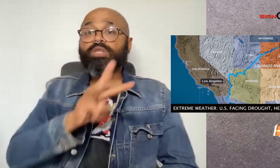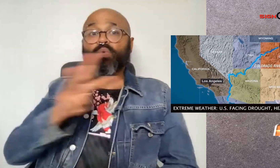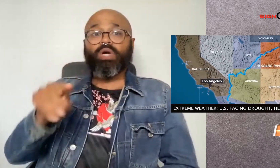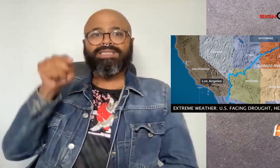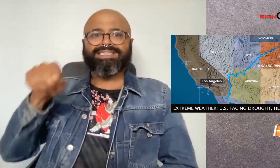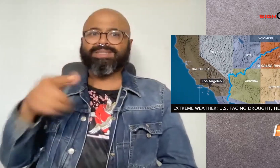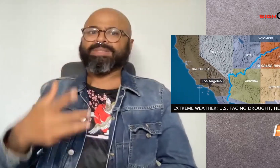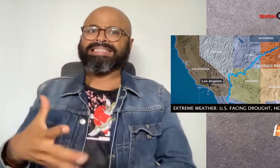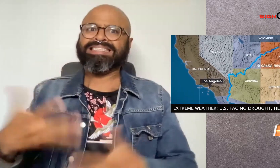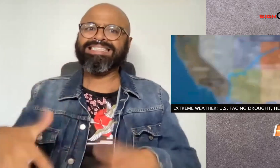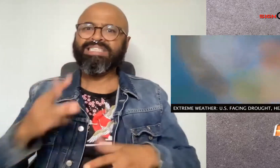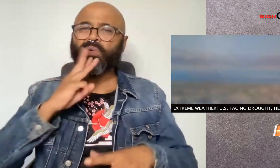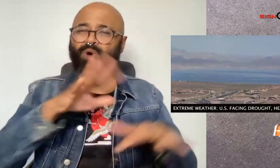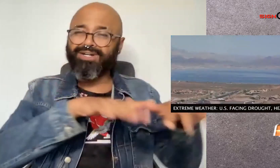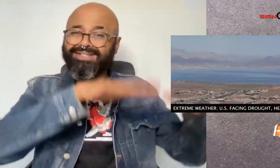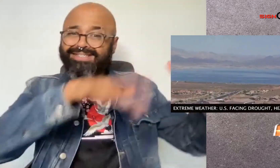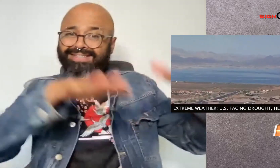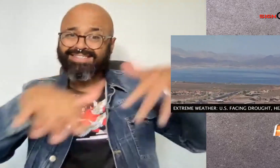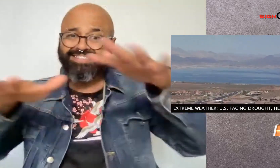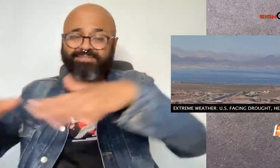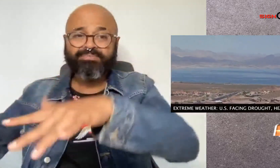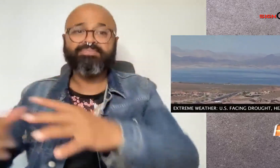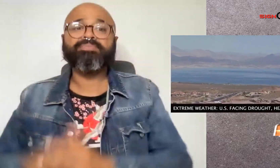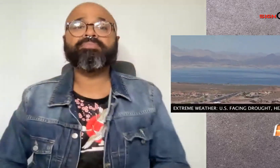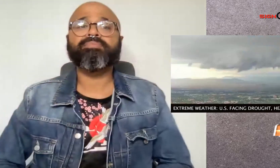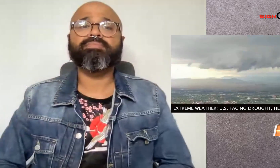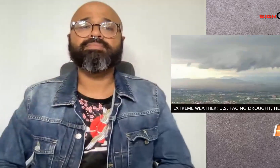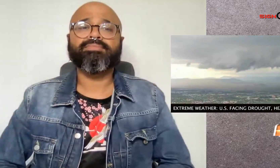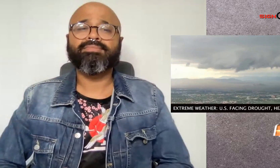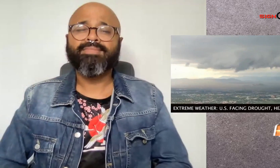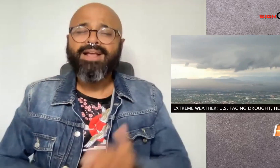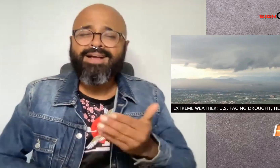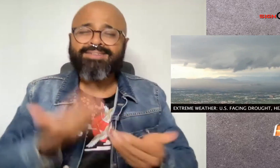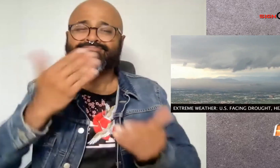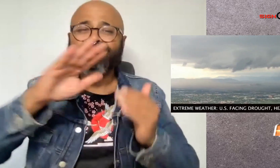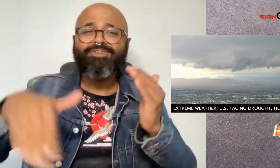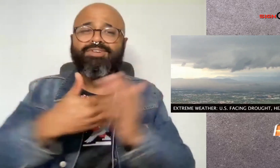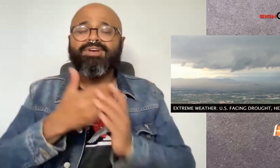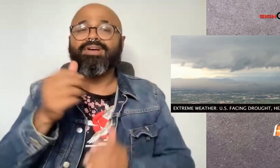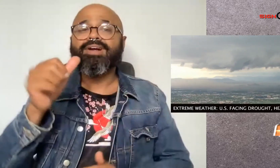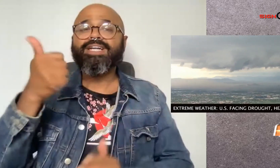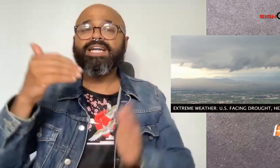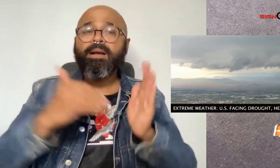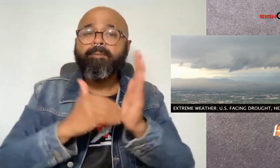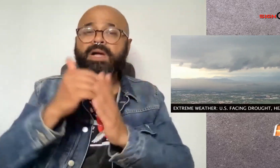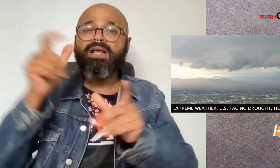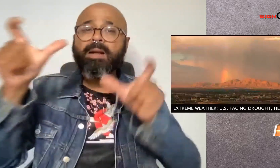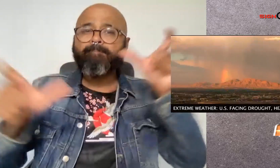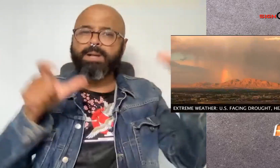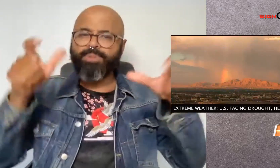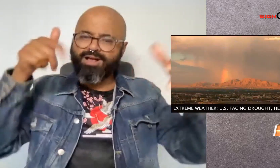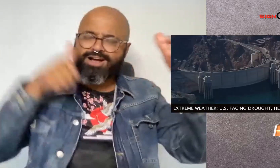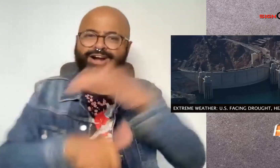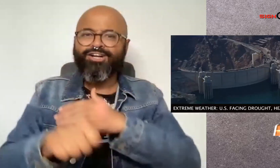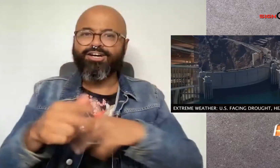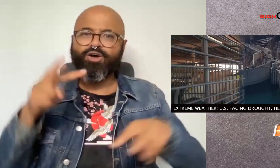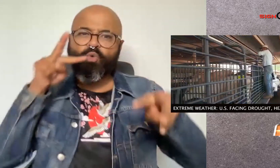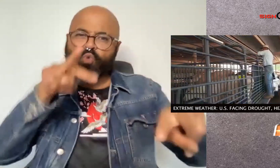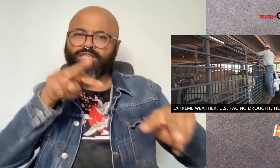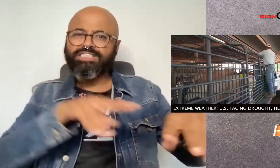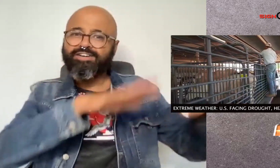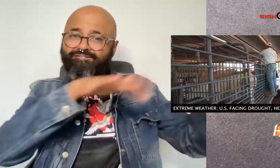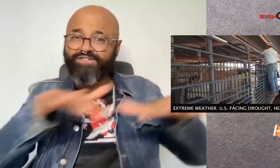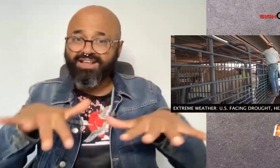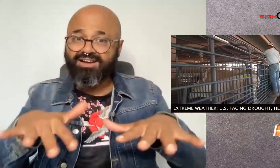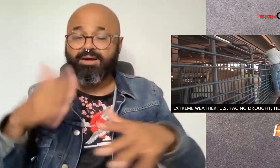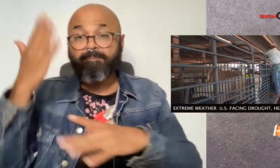is bracing for flooding nearly 1 million people are under flood watches as up to 4 inches